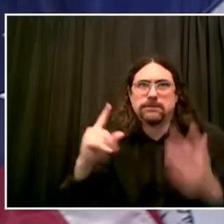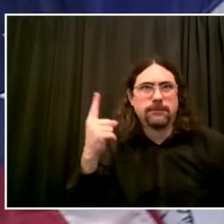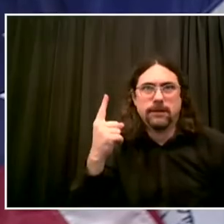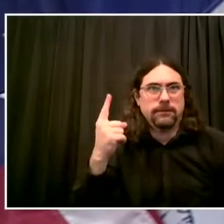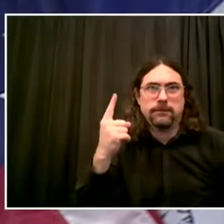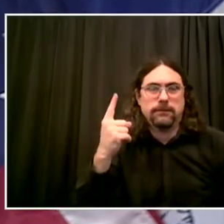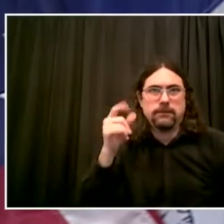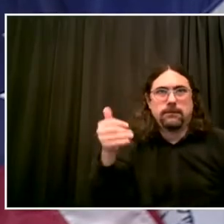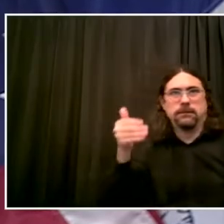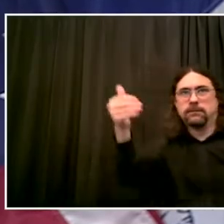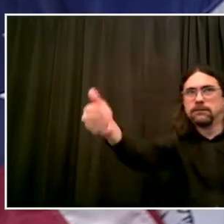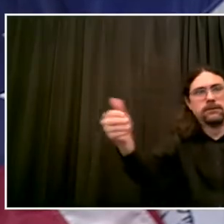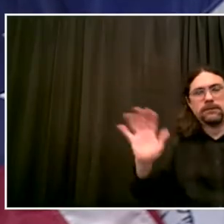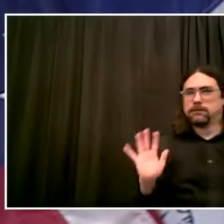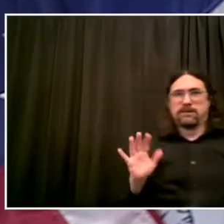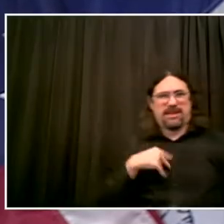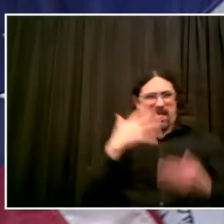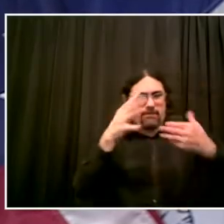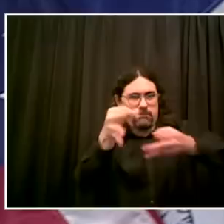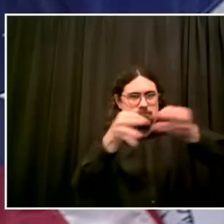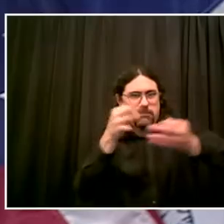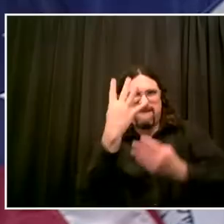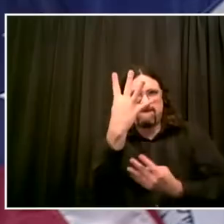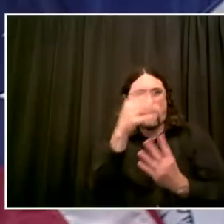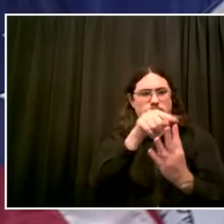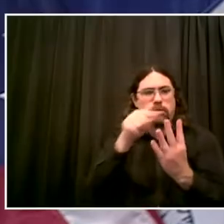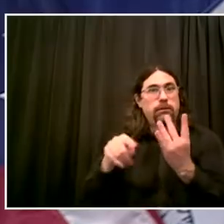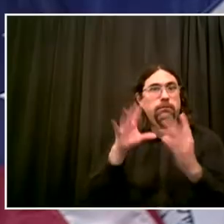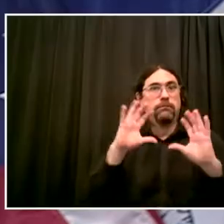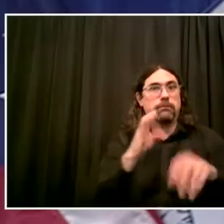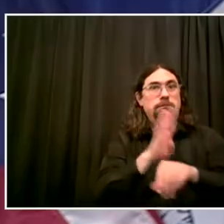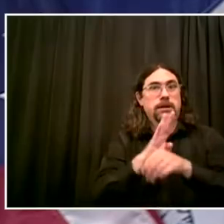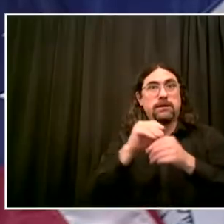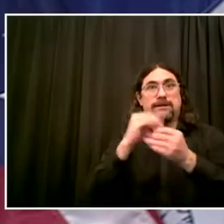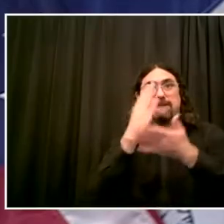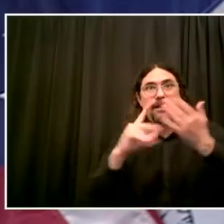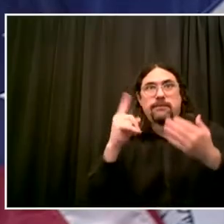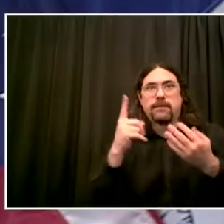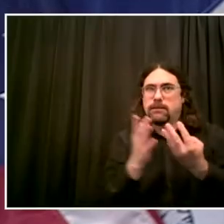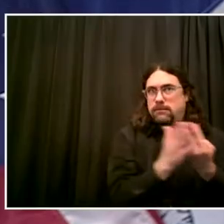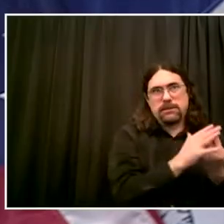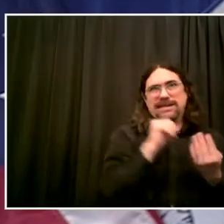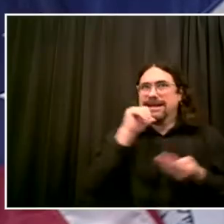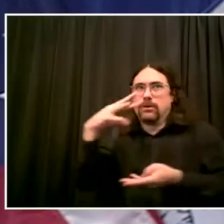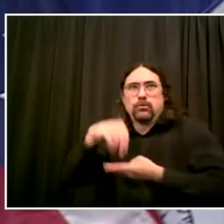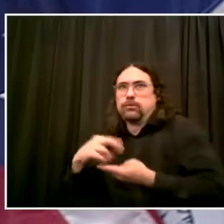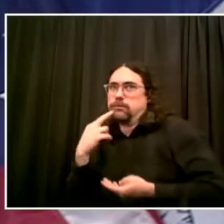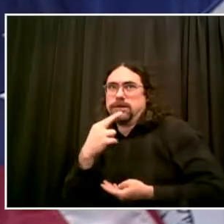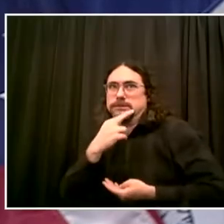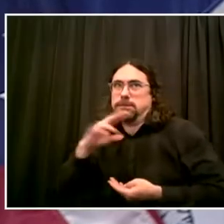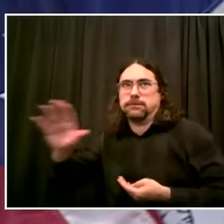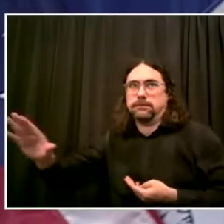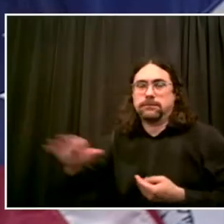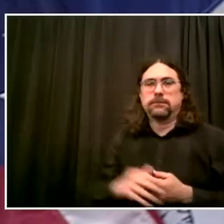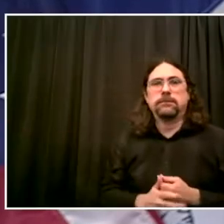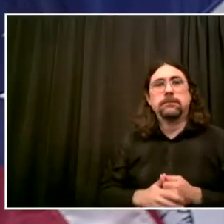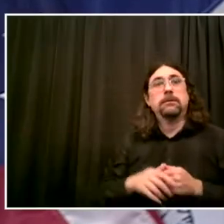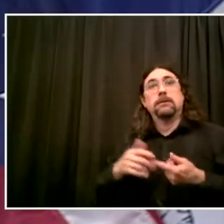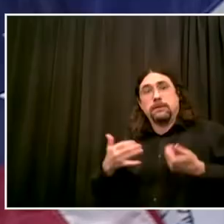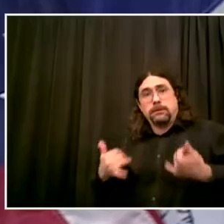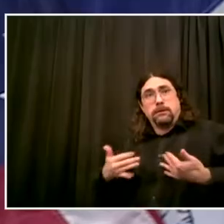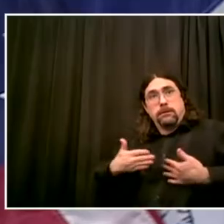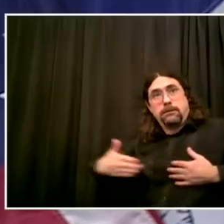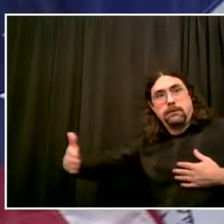THE FOUR